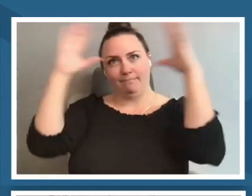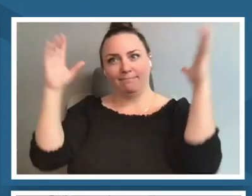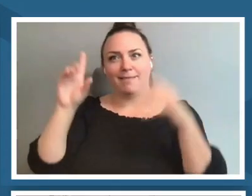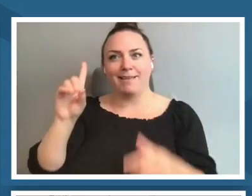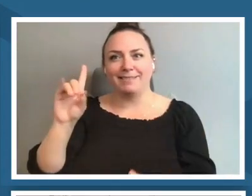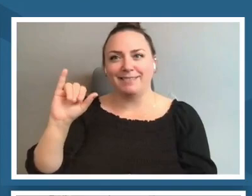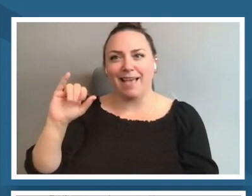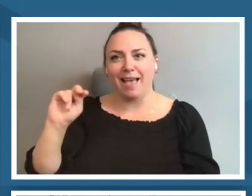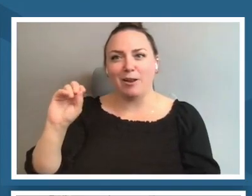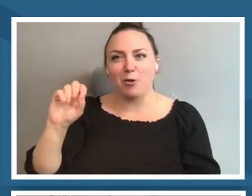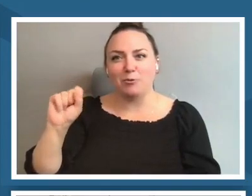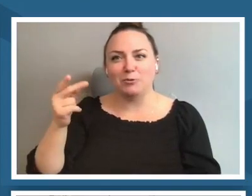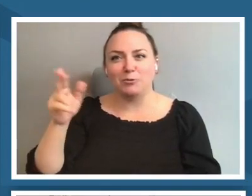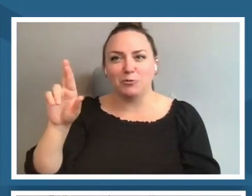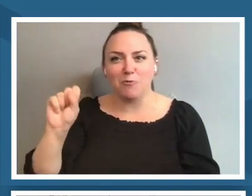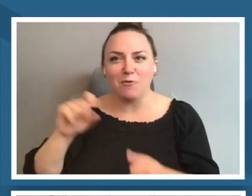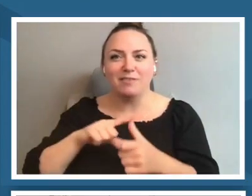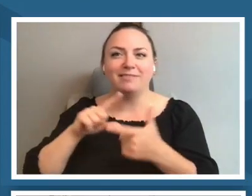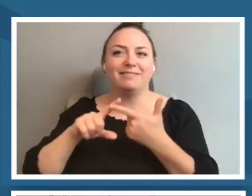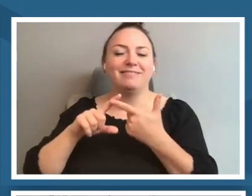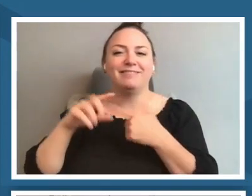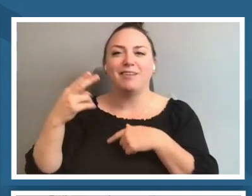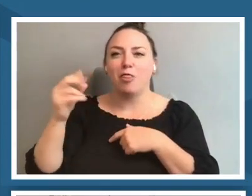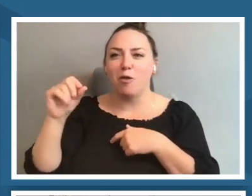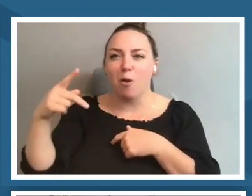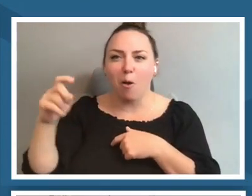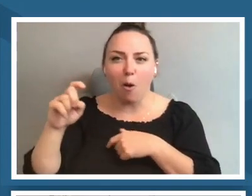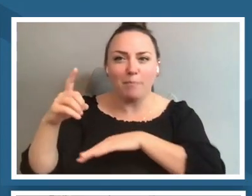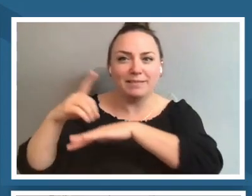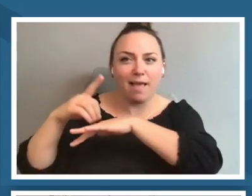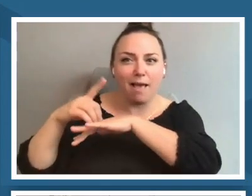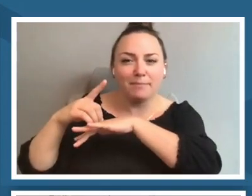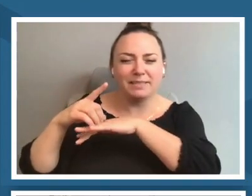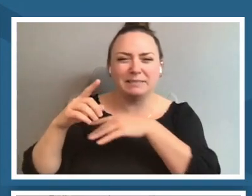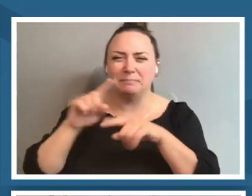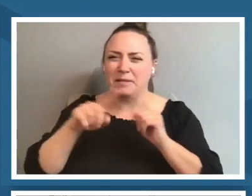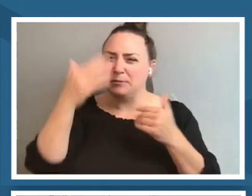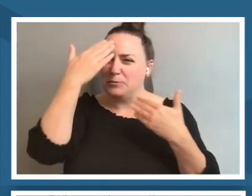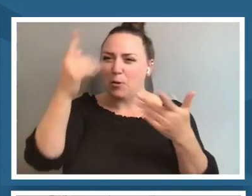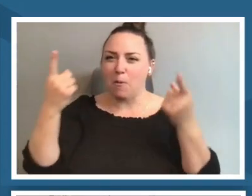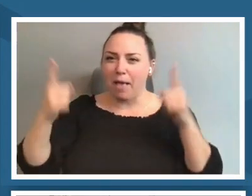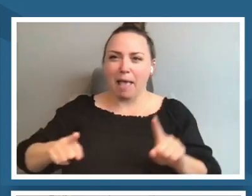don't realize what goes on behind the scenes you might be able to tell even